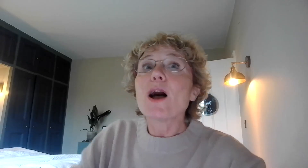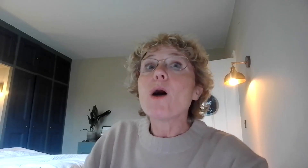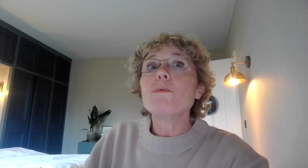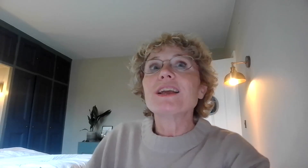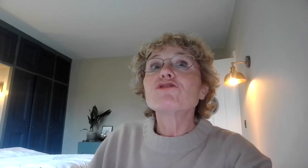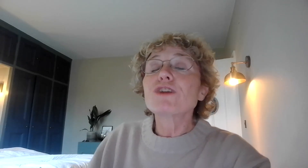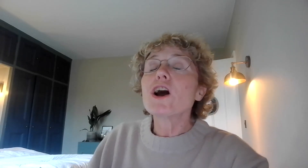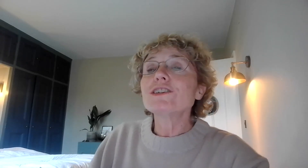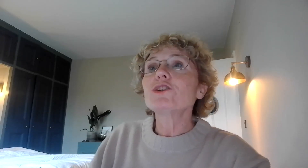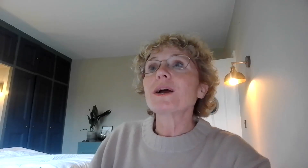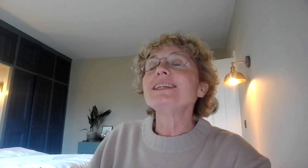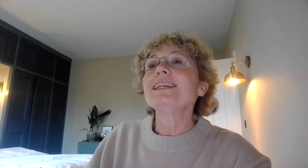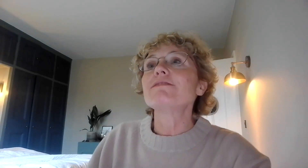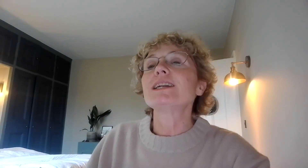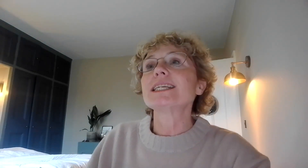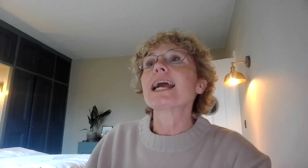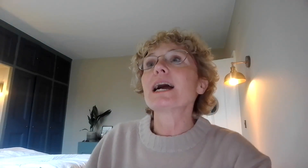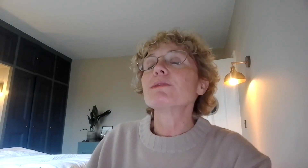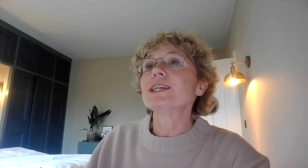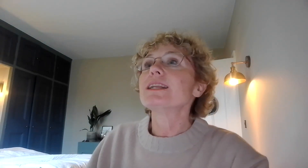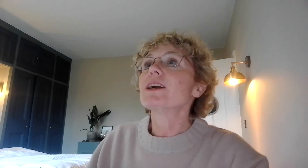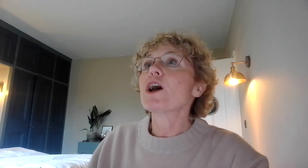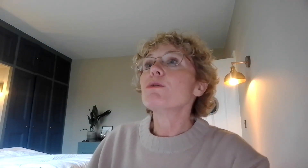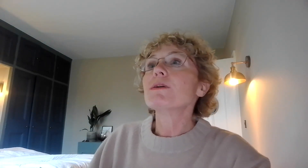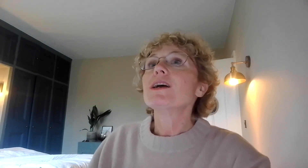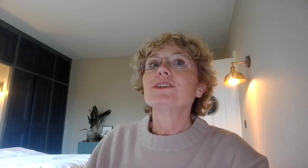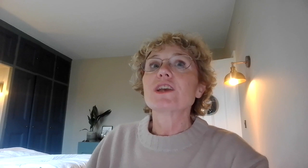No, there's 320 different sign languages in the globe now.